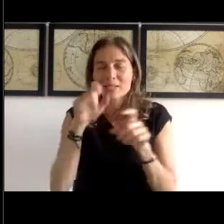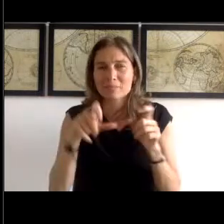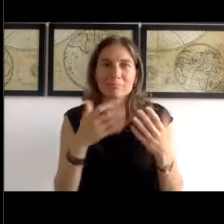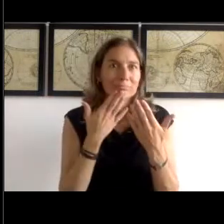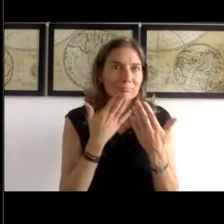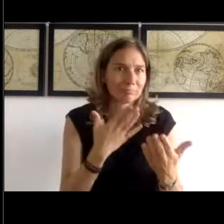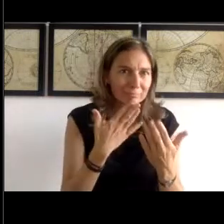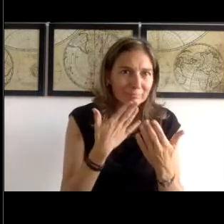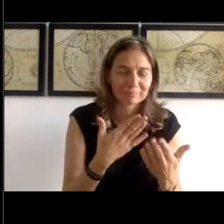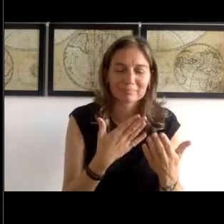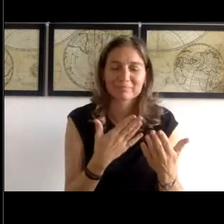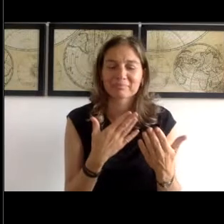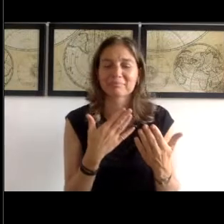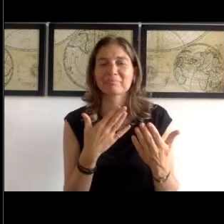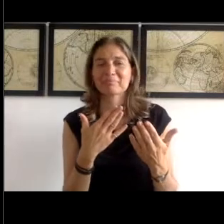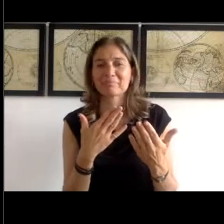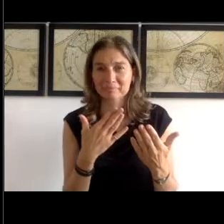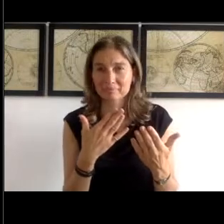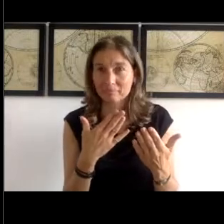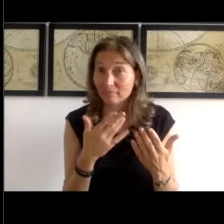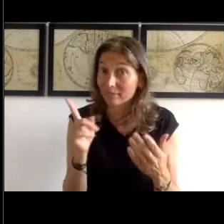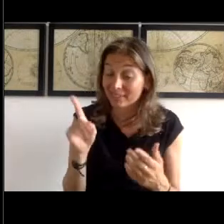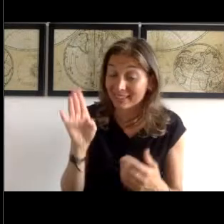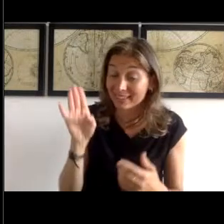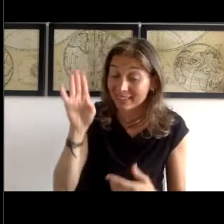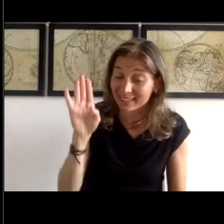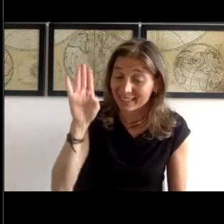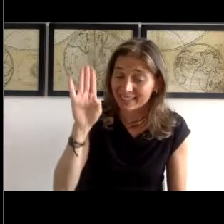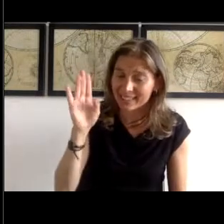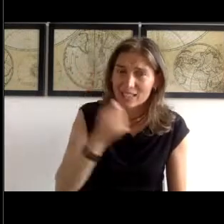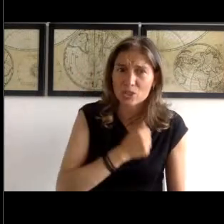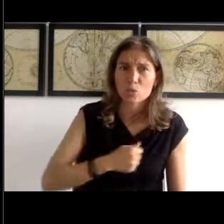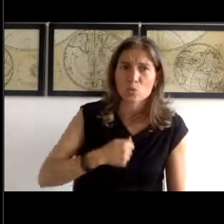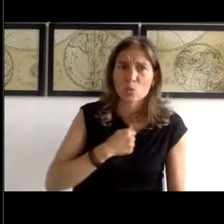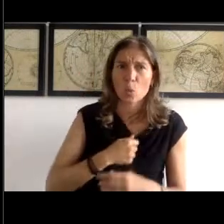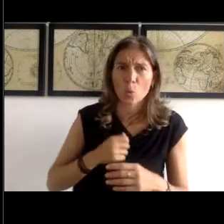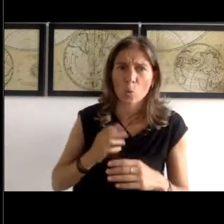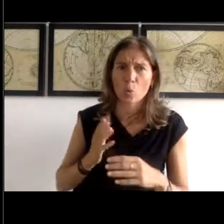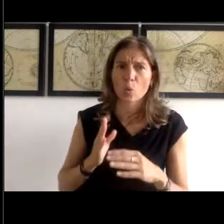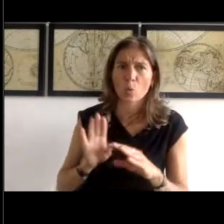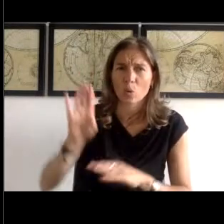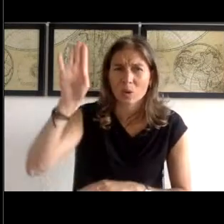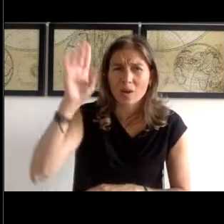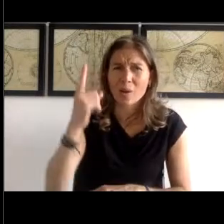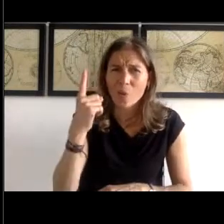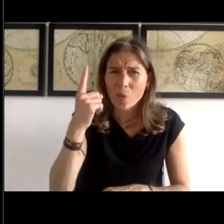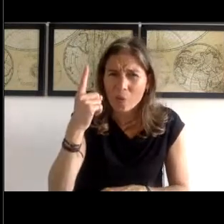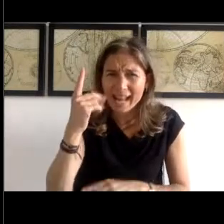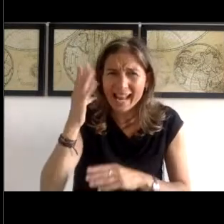because here is one specifically for student associations,